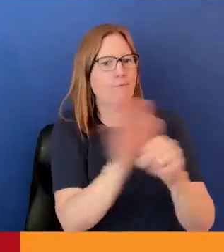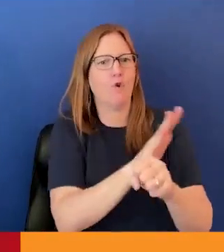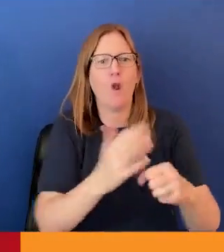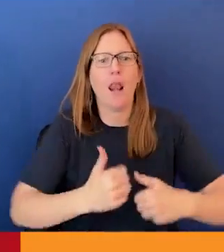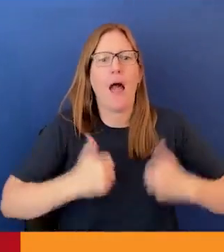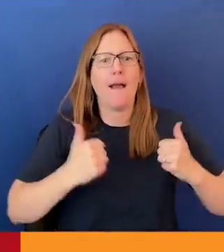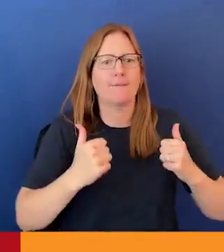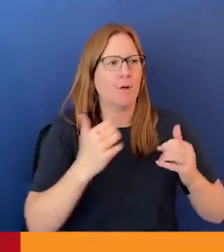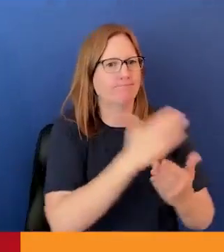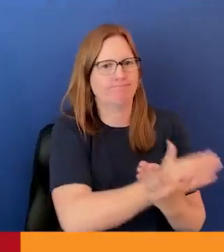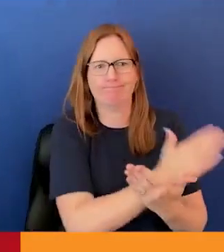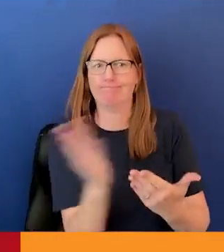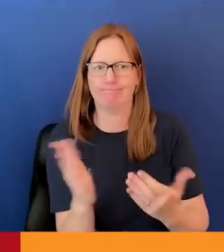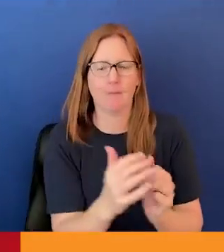To be clear, however,